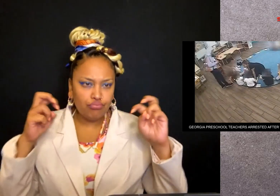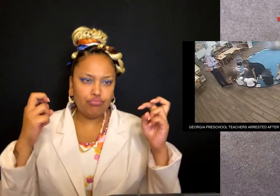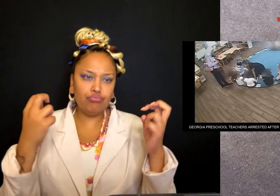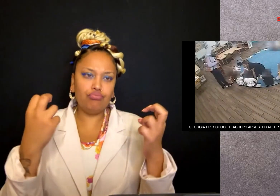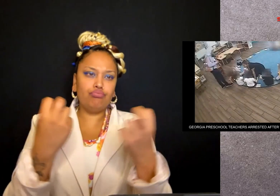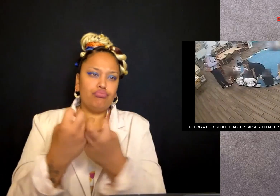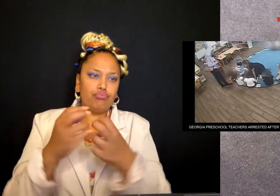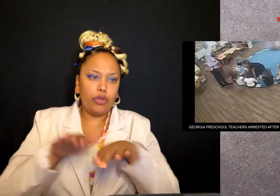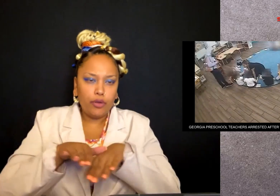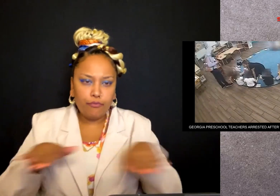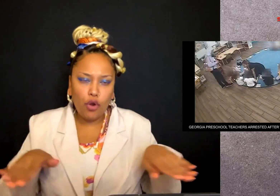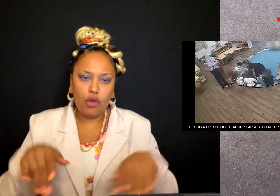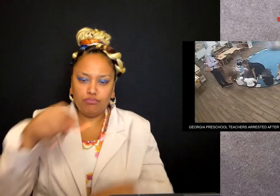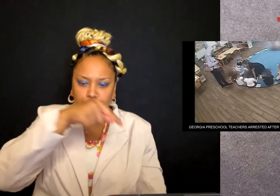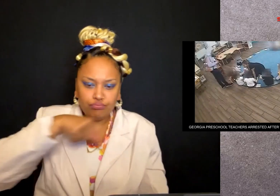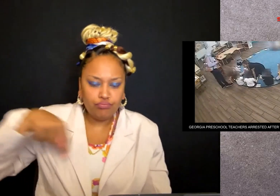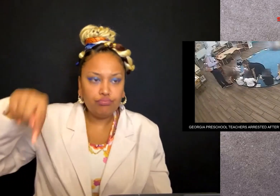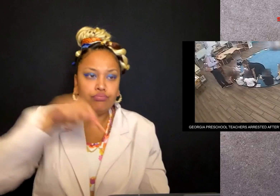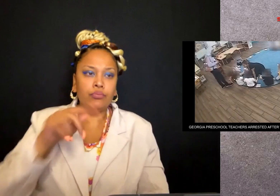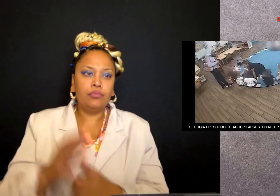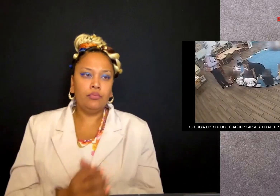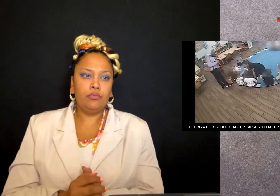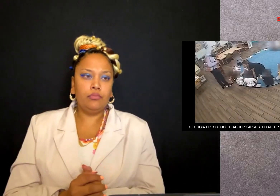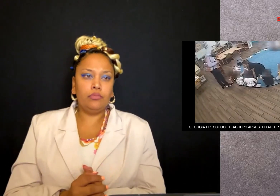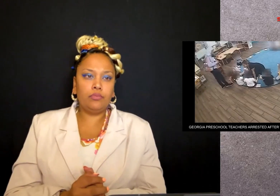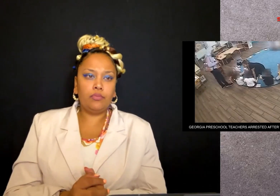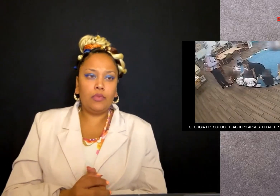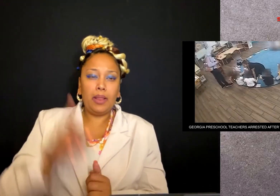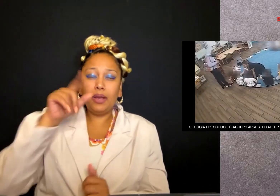in the video of the children are all sitting on the floor in a semicircle